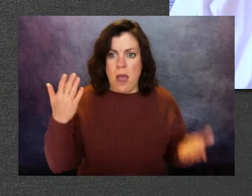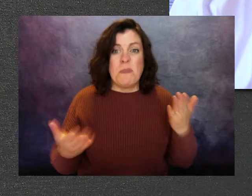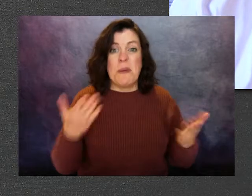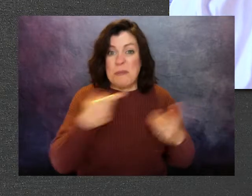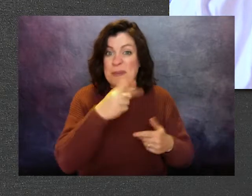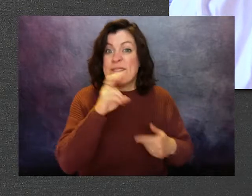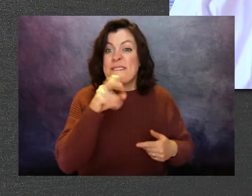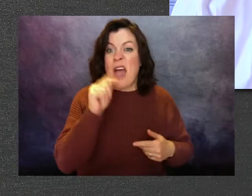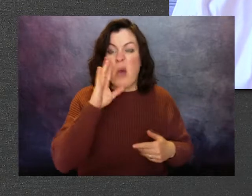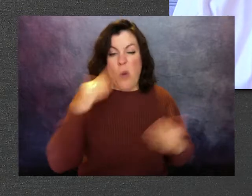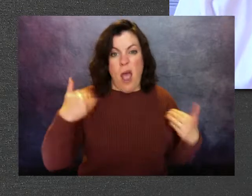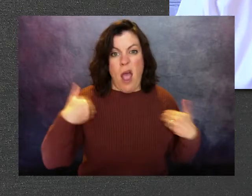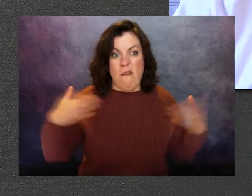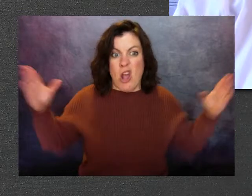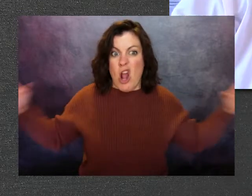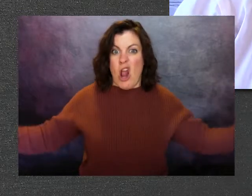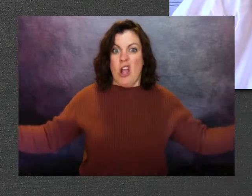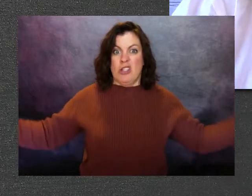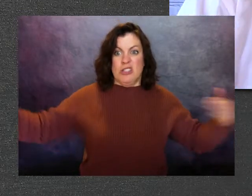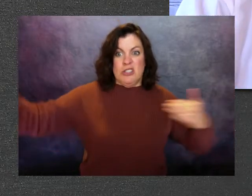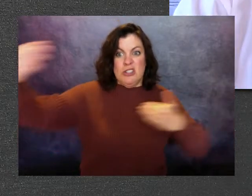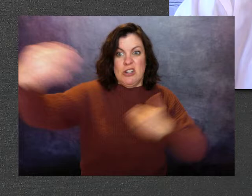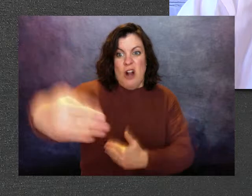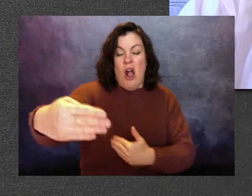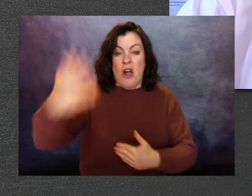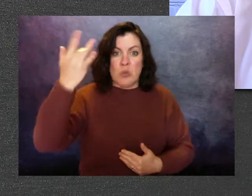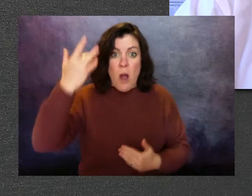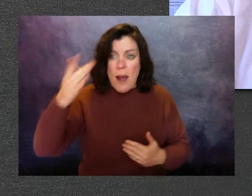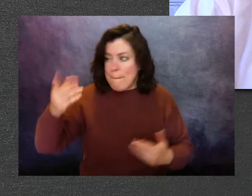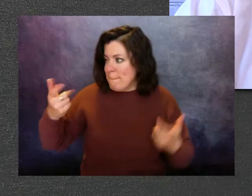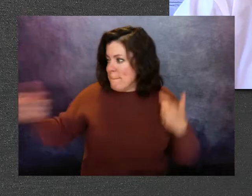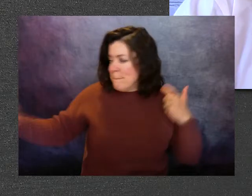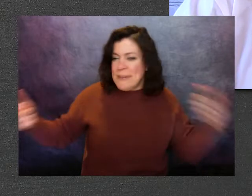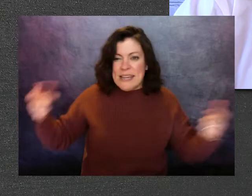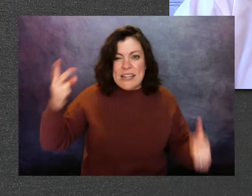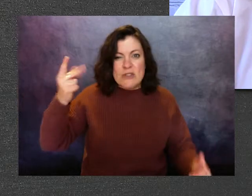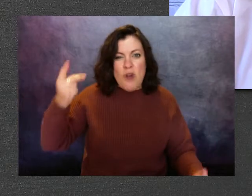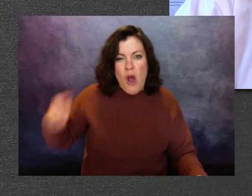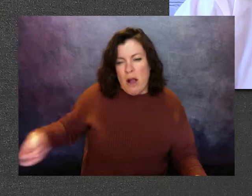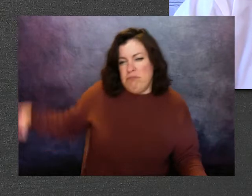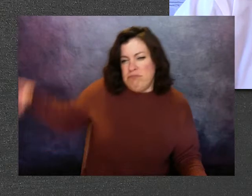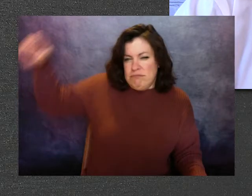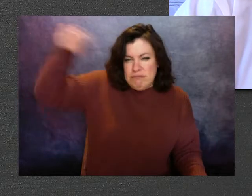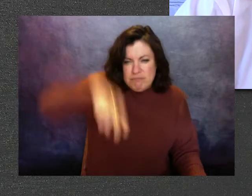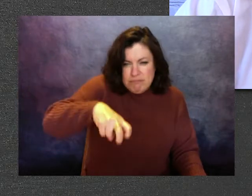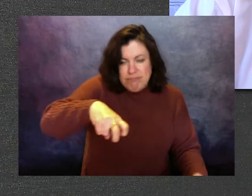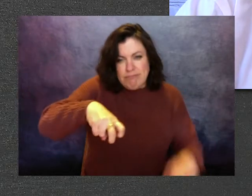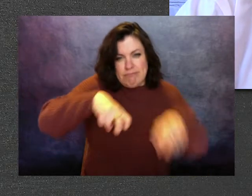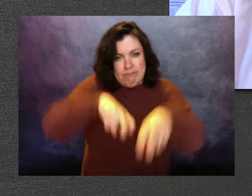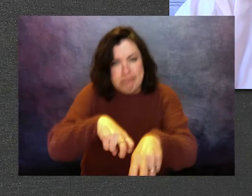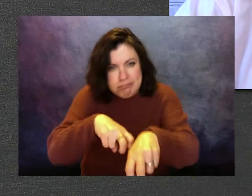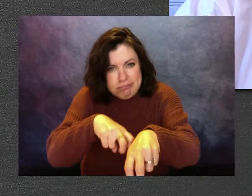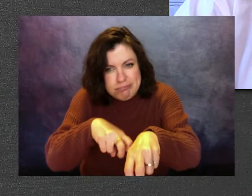for bigger animals. Like great, big dogs, sometimes have to get on a big scale. And they wanna check to see,